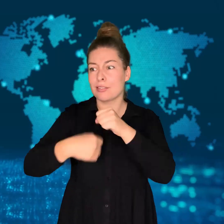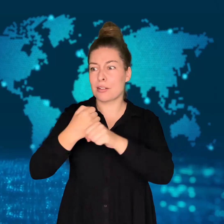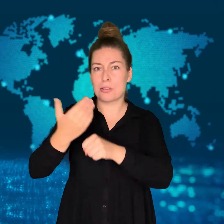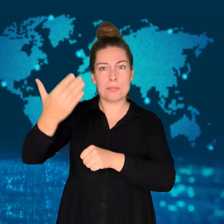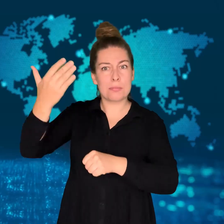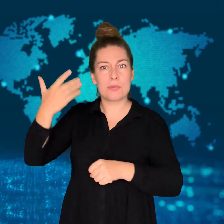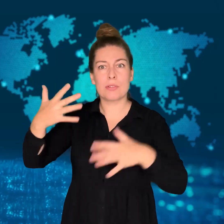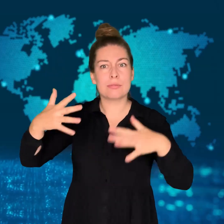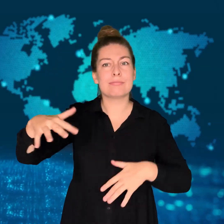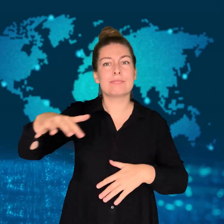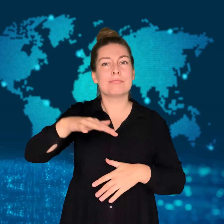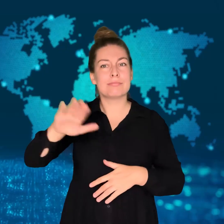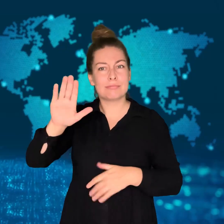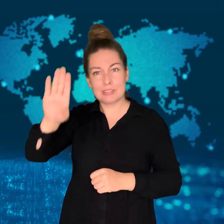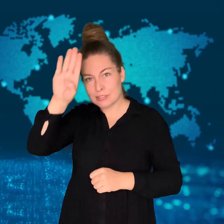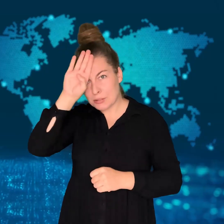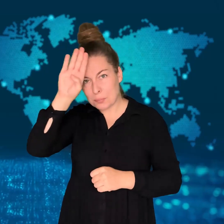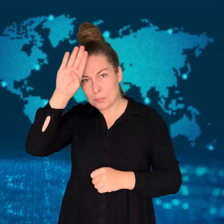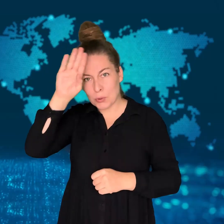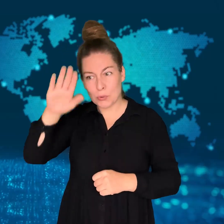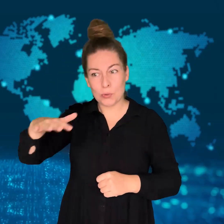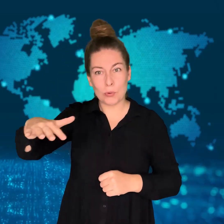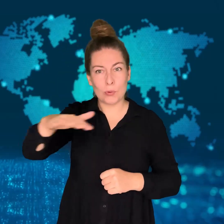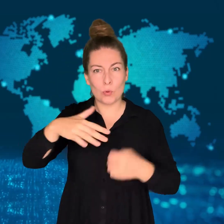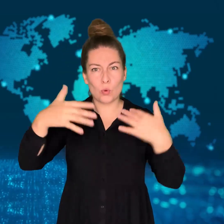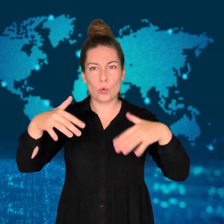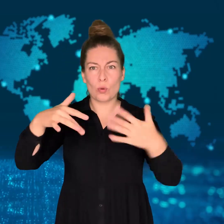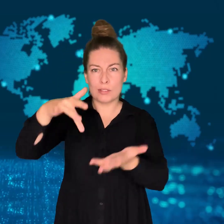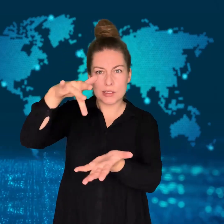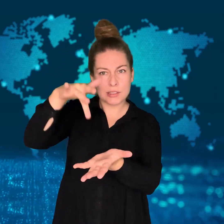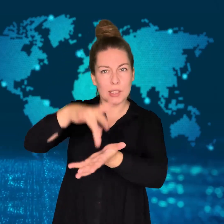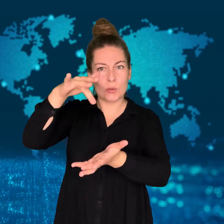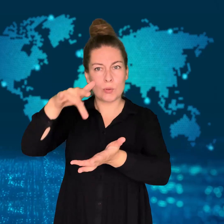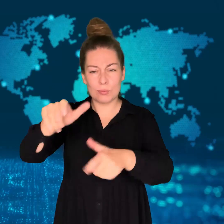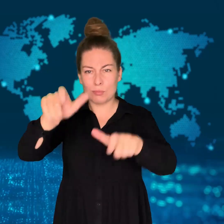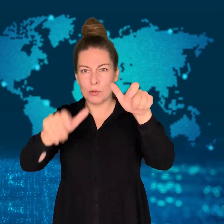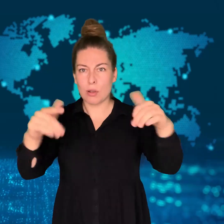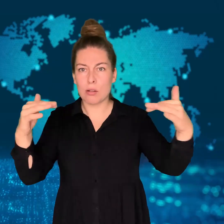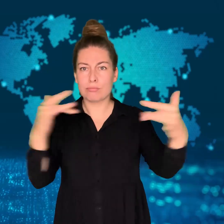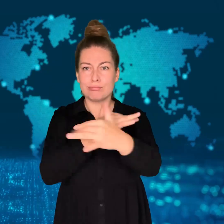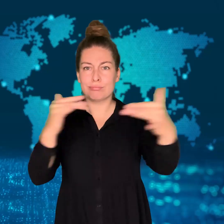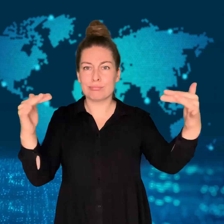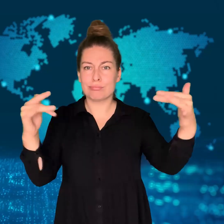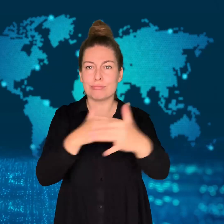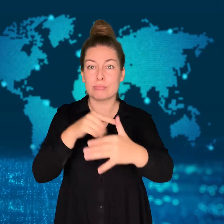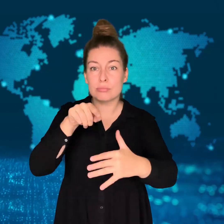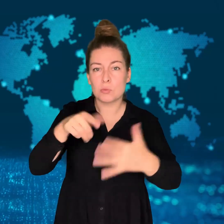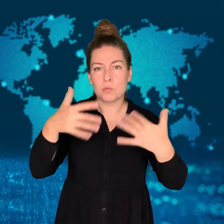in central Istanbul.